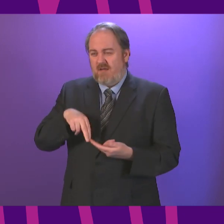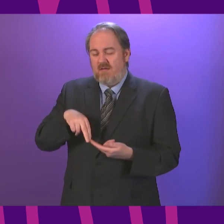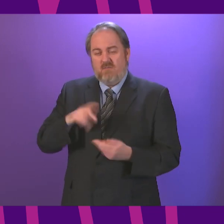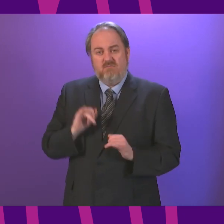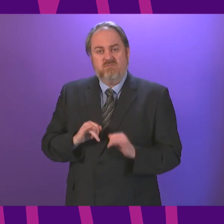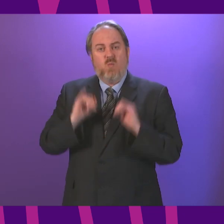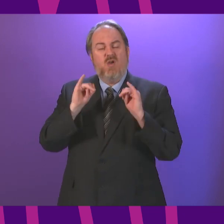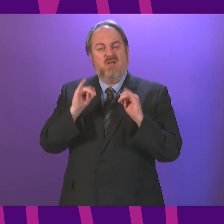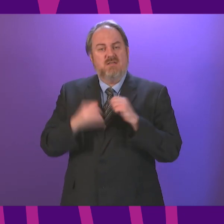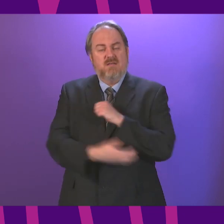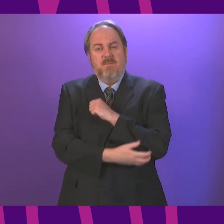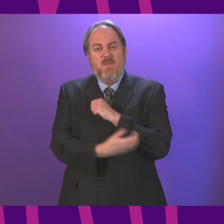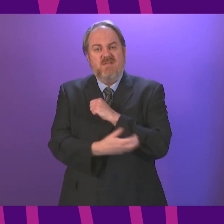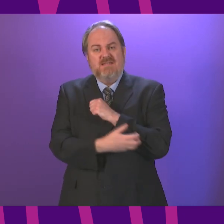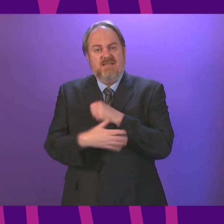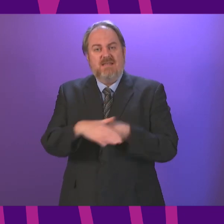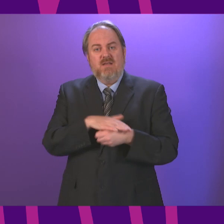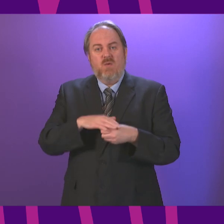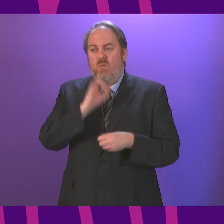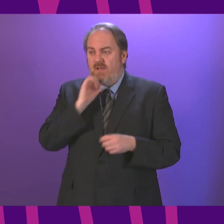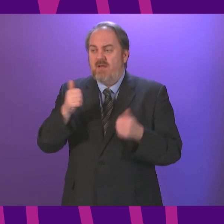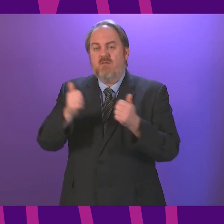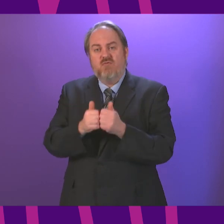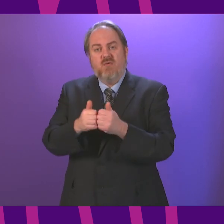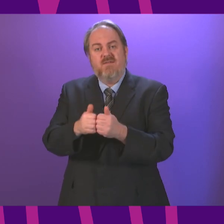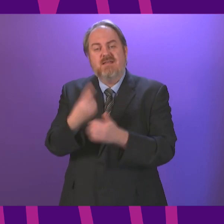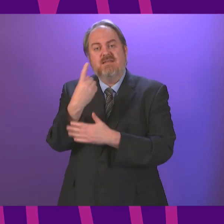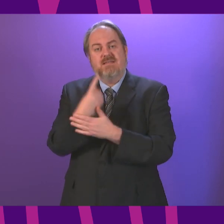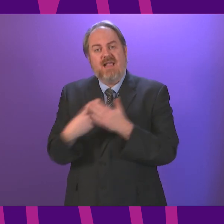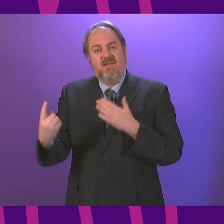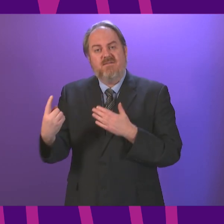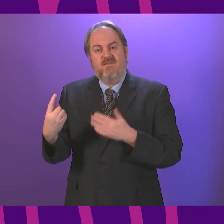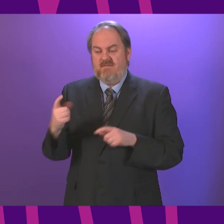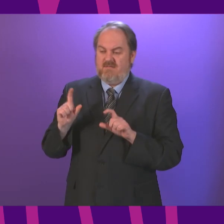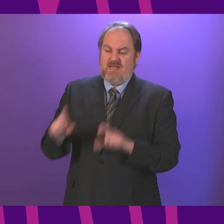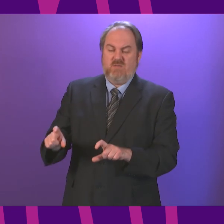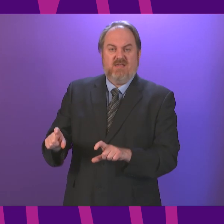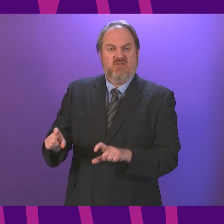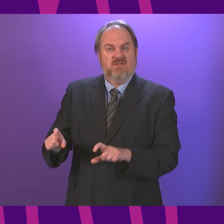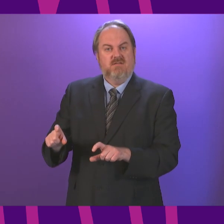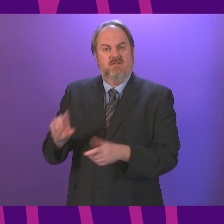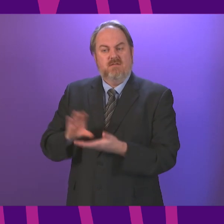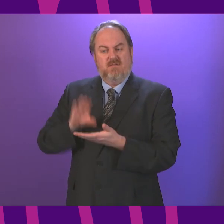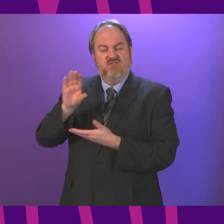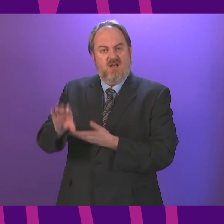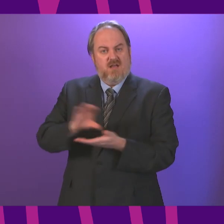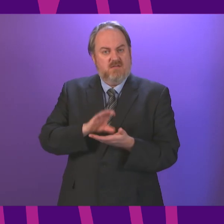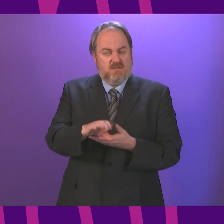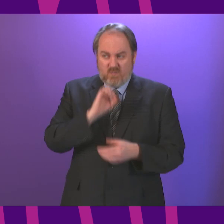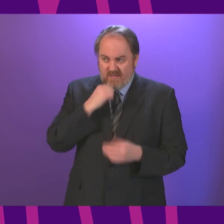are least likely to approve self-isolation support grant applications. (S5F-04929) The First Minister (Nicola Sturgeon): Local authorities have built the